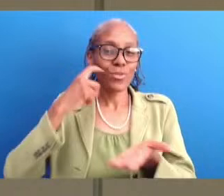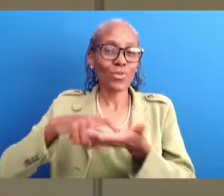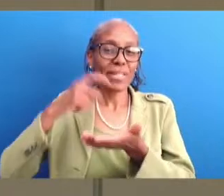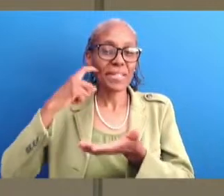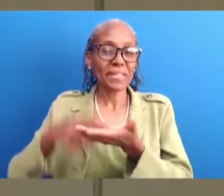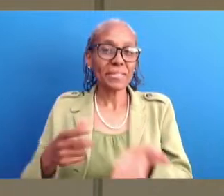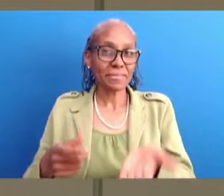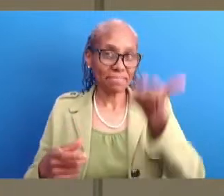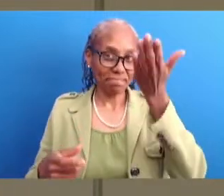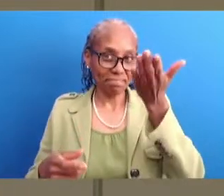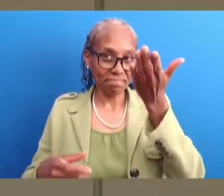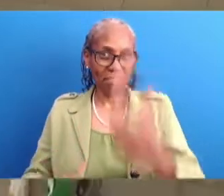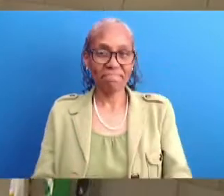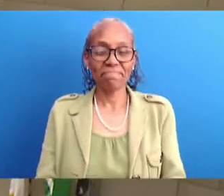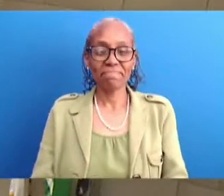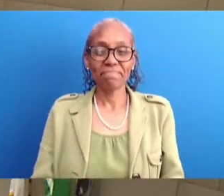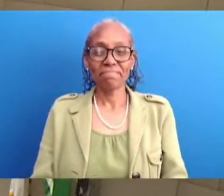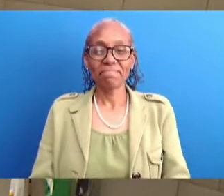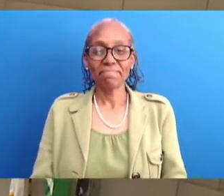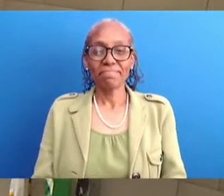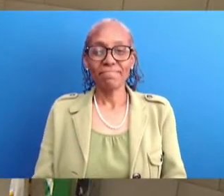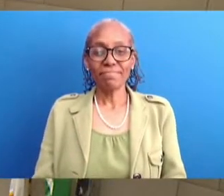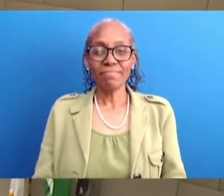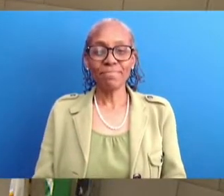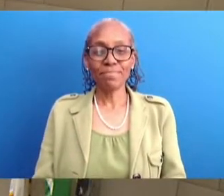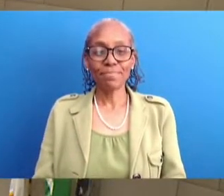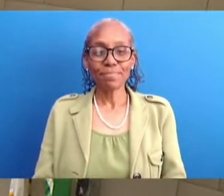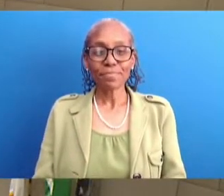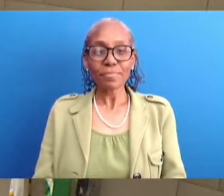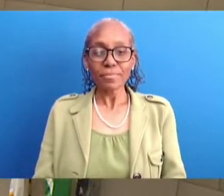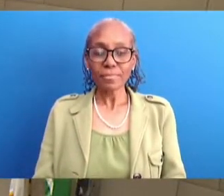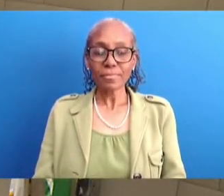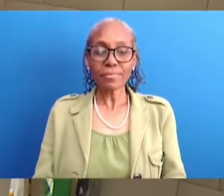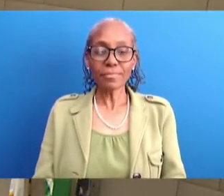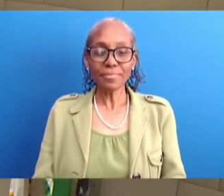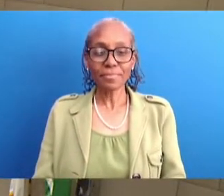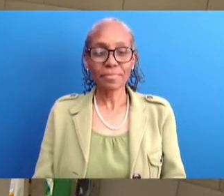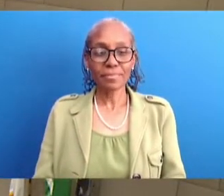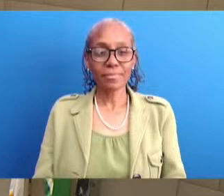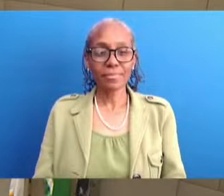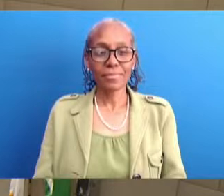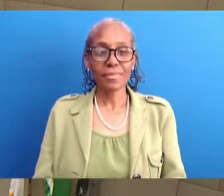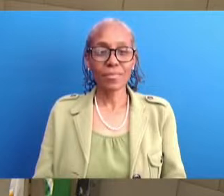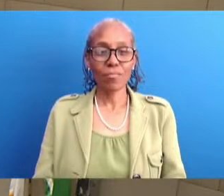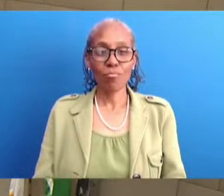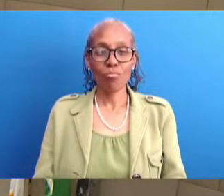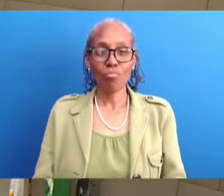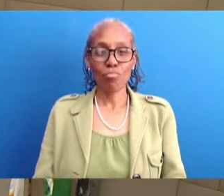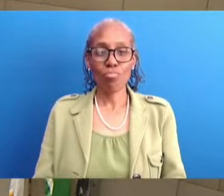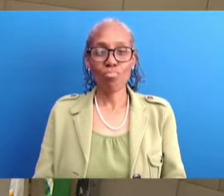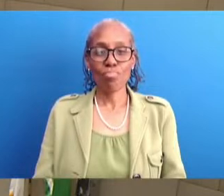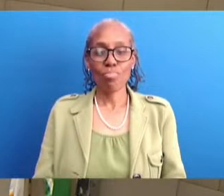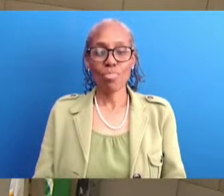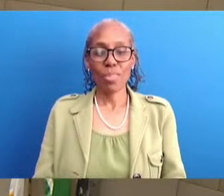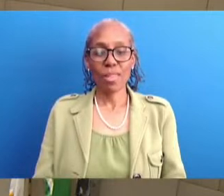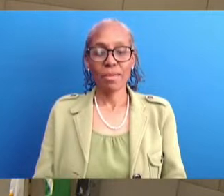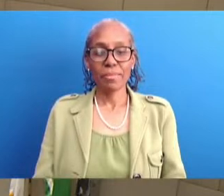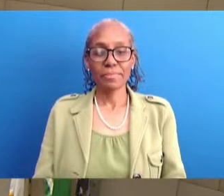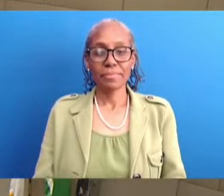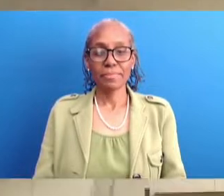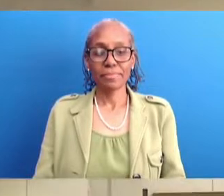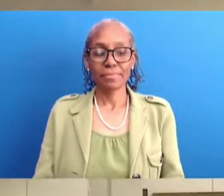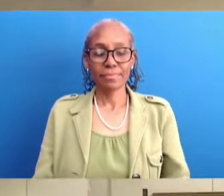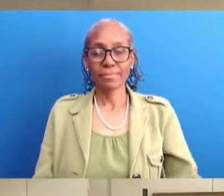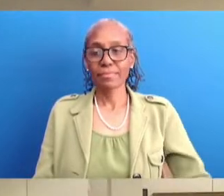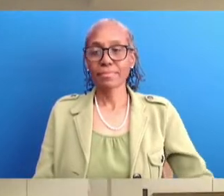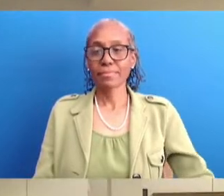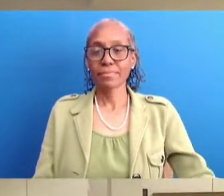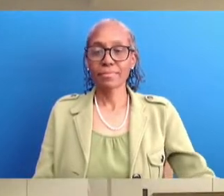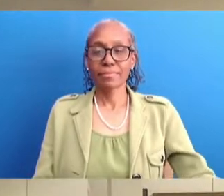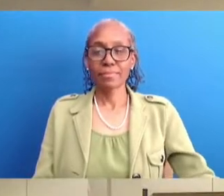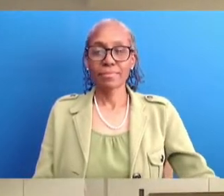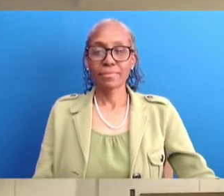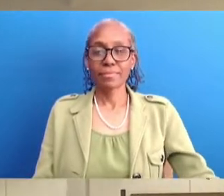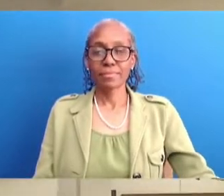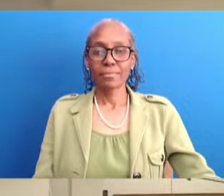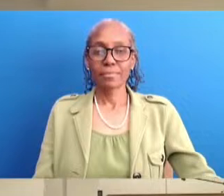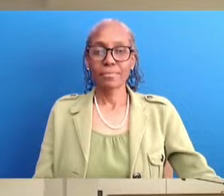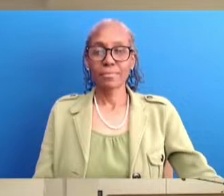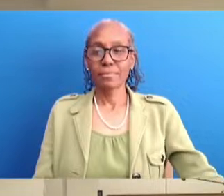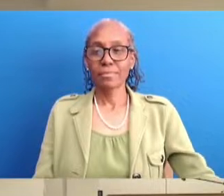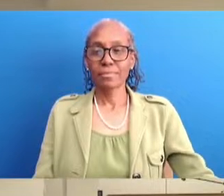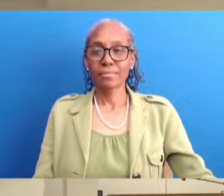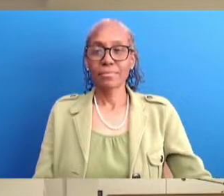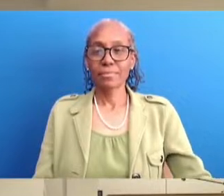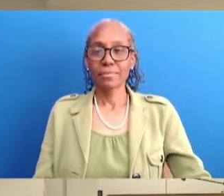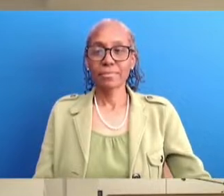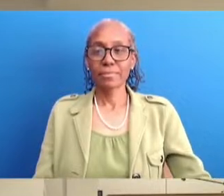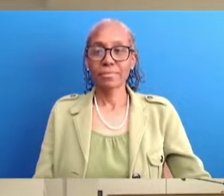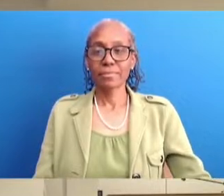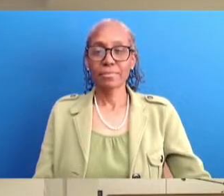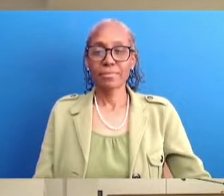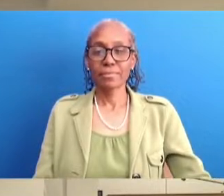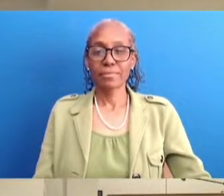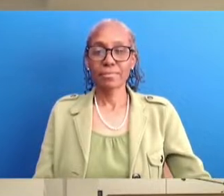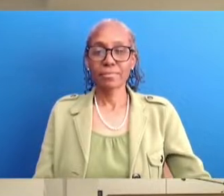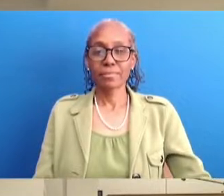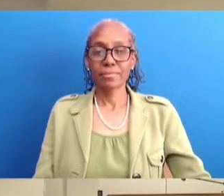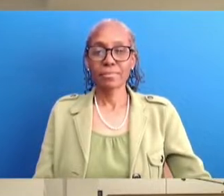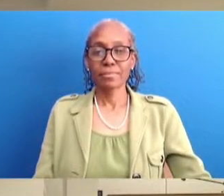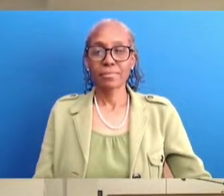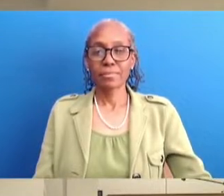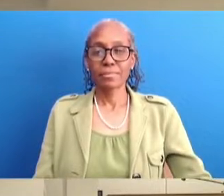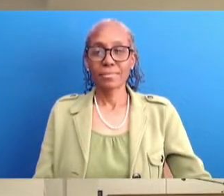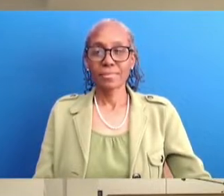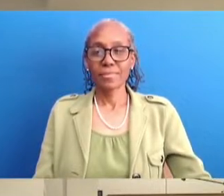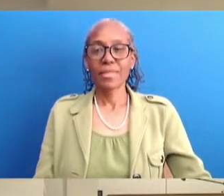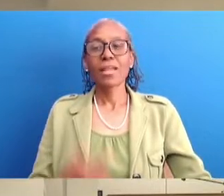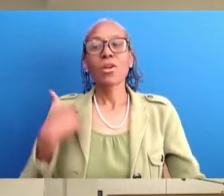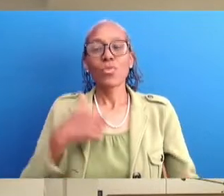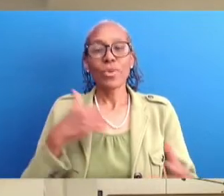AND I WANT YOU ALL TO PLEASE